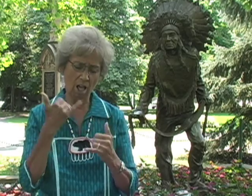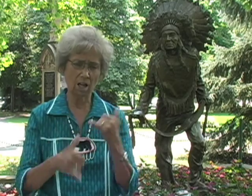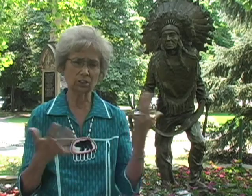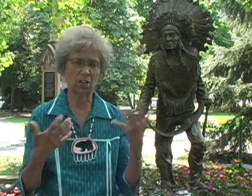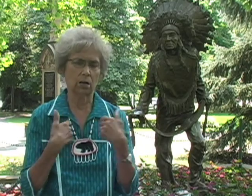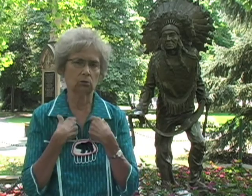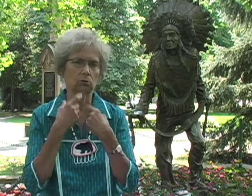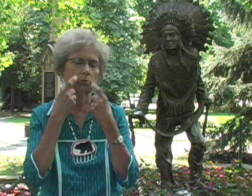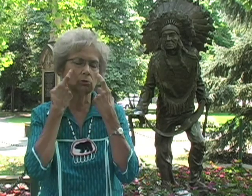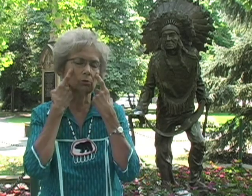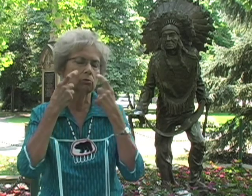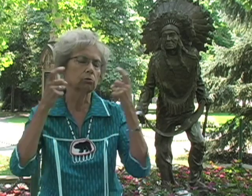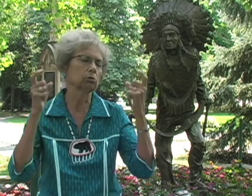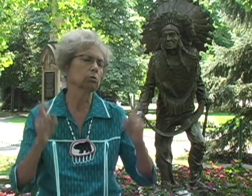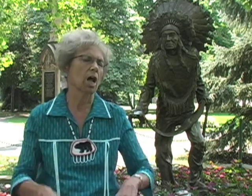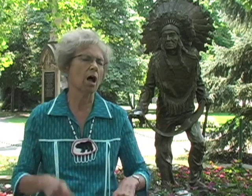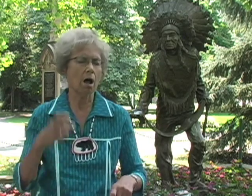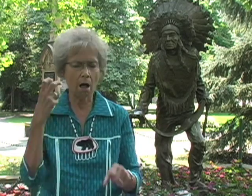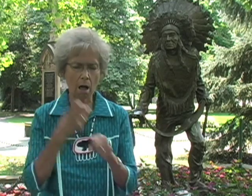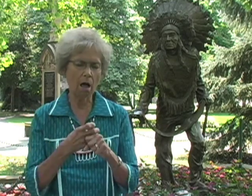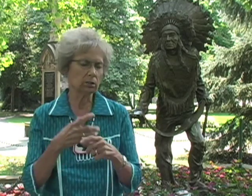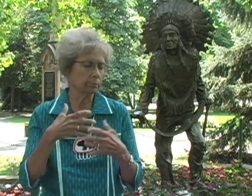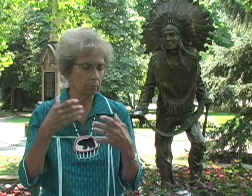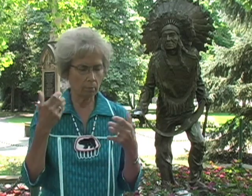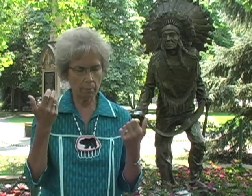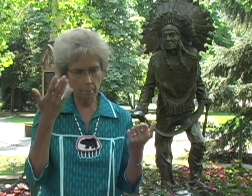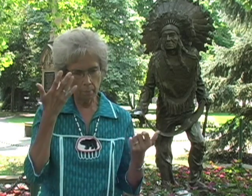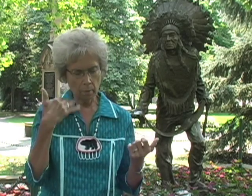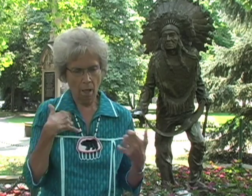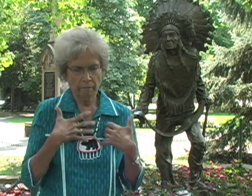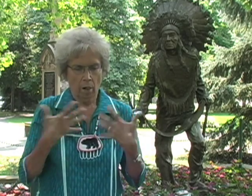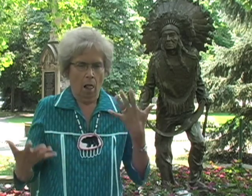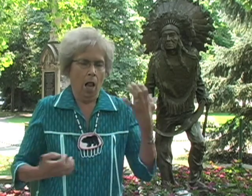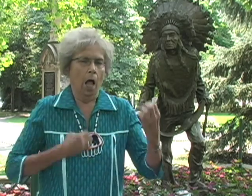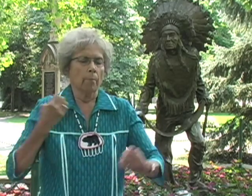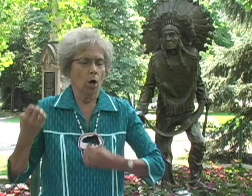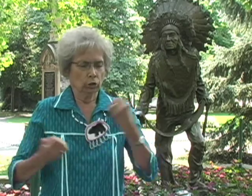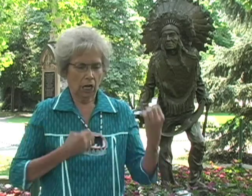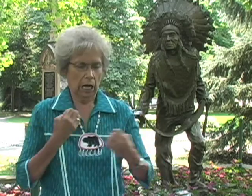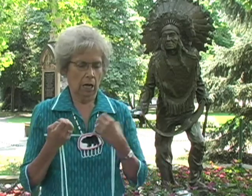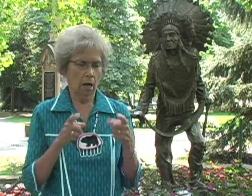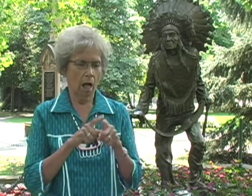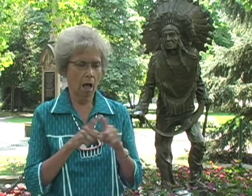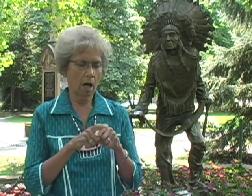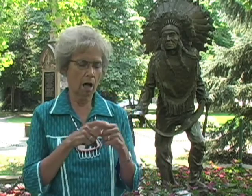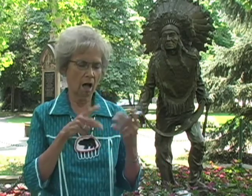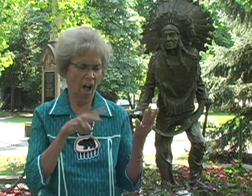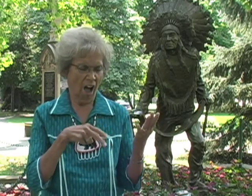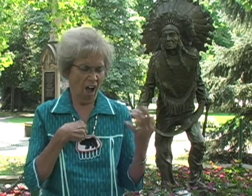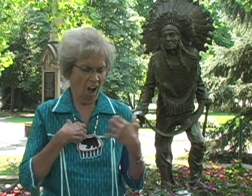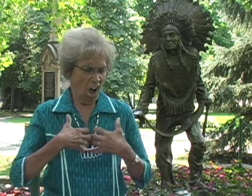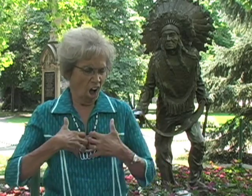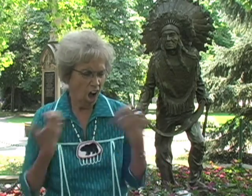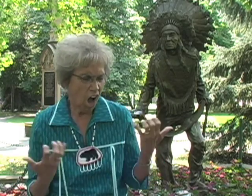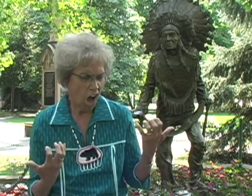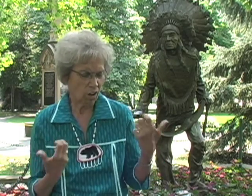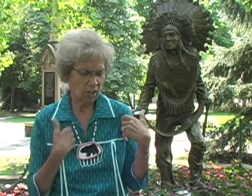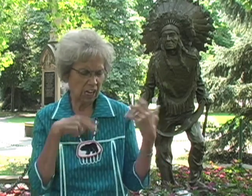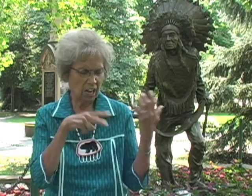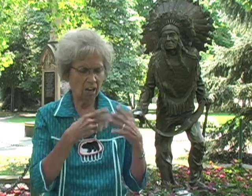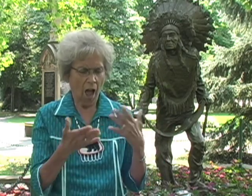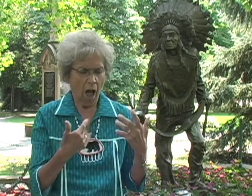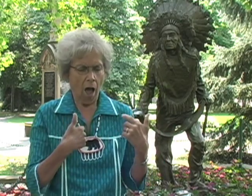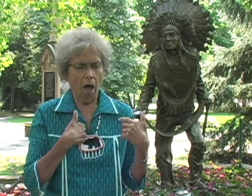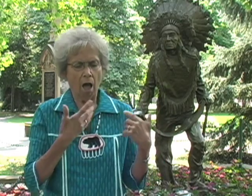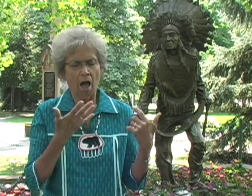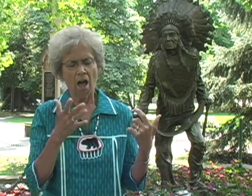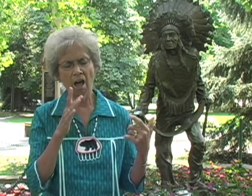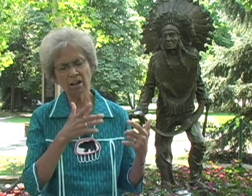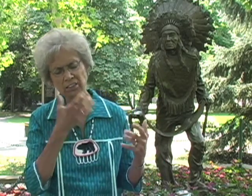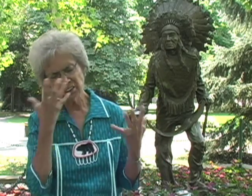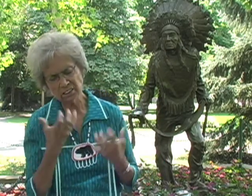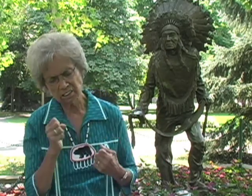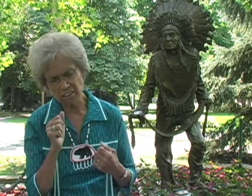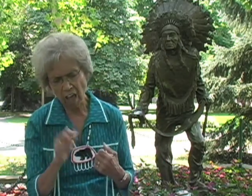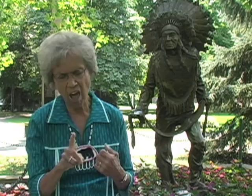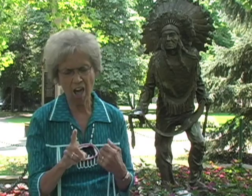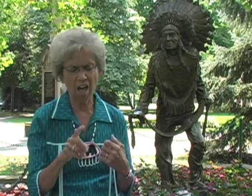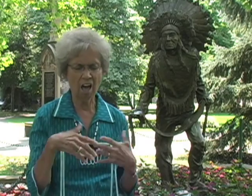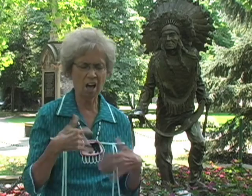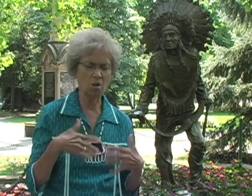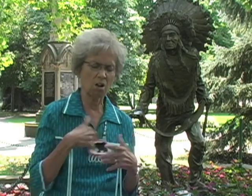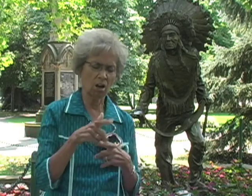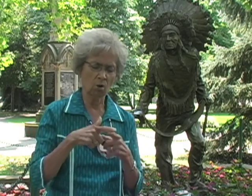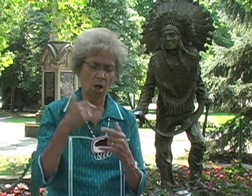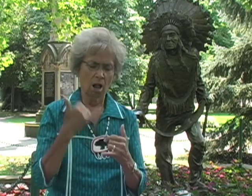I cried so hard because I had a lot of emotions such as anger and sadness and the whole end of that book.